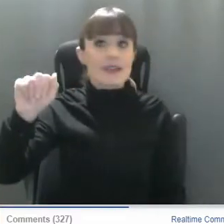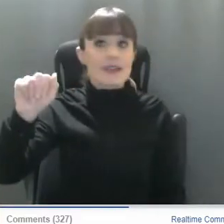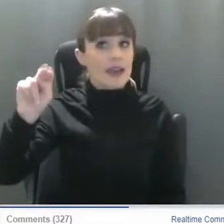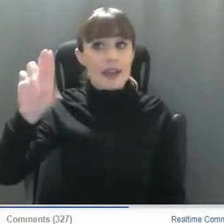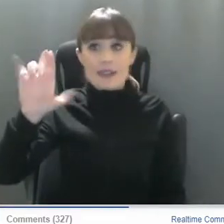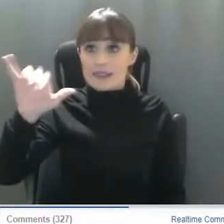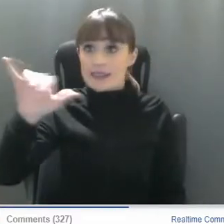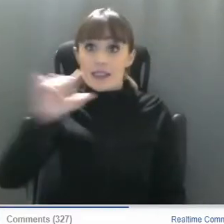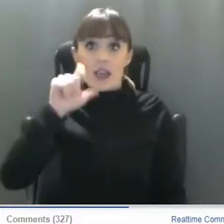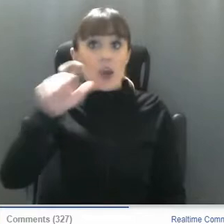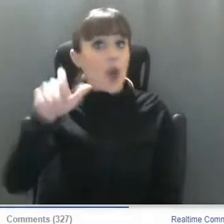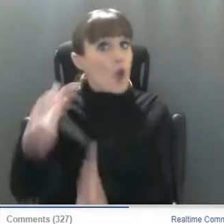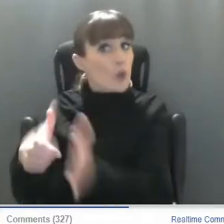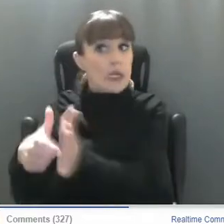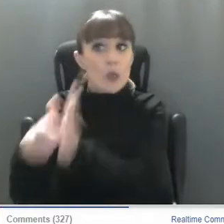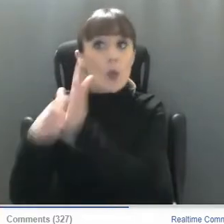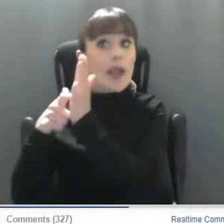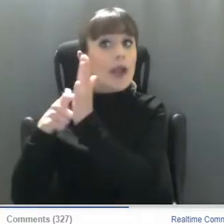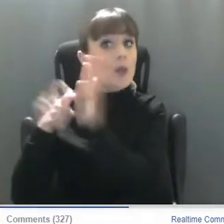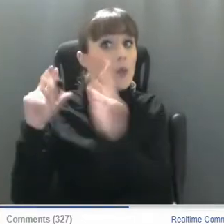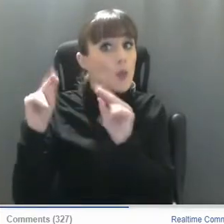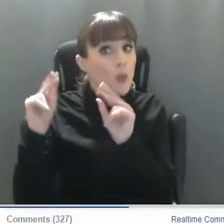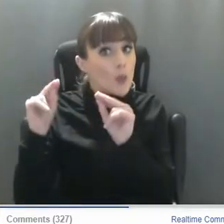strongly required- there's more disinfecting going on. How are you Ron?